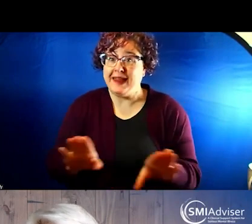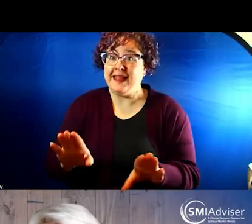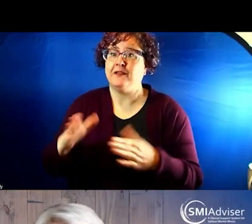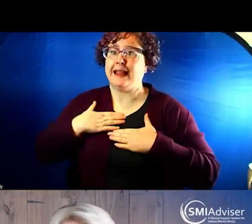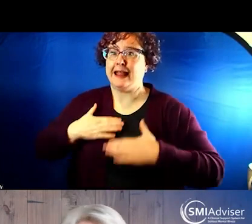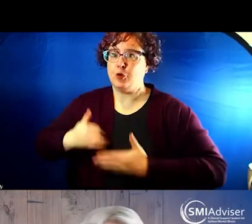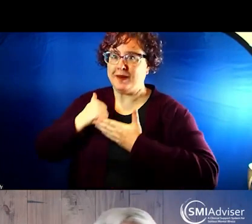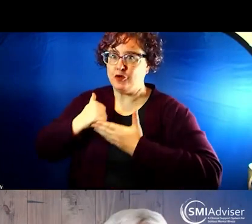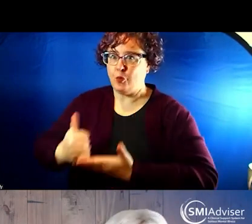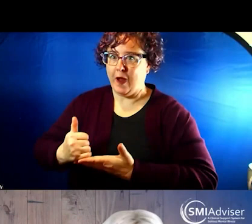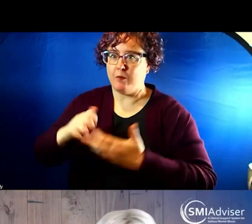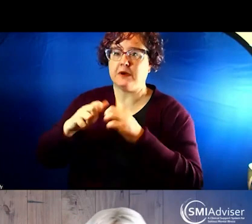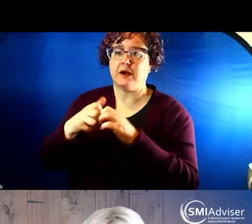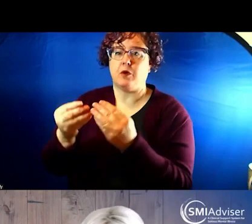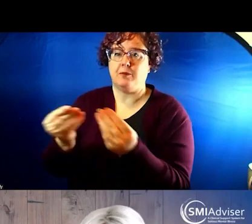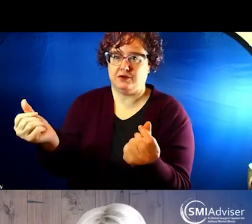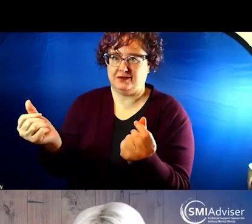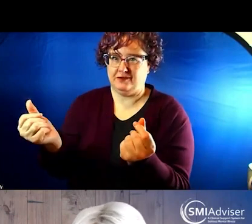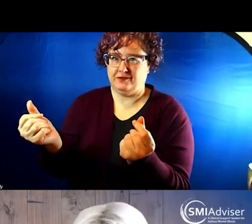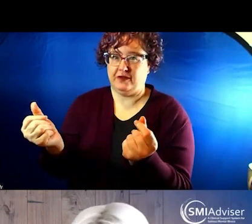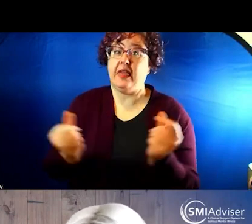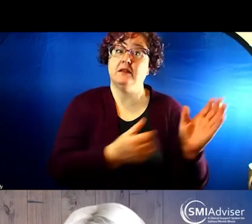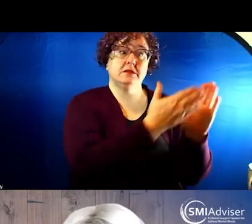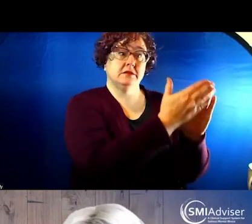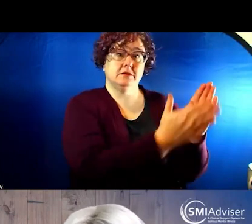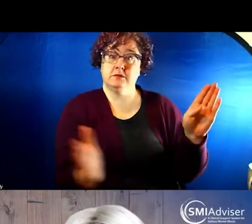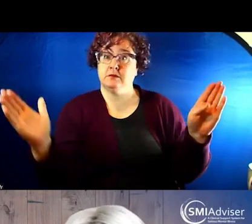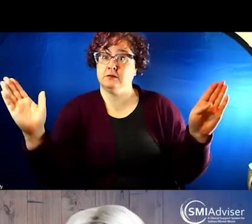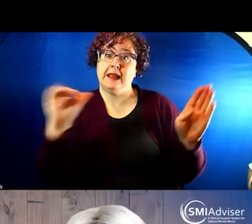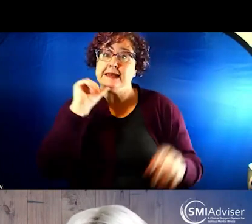THIS GOES TO THE ENTIRE CONTINUUM. IT IS NOT ABOUT WHEN WE ARE IN CRISIS CARE.